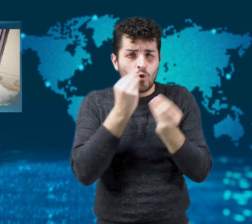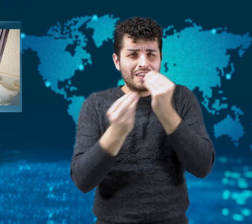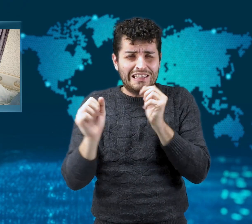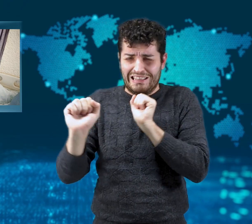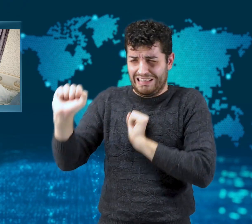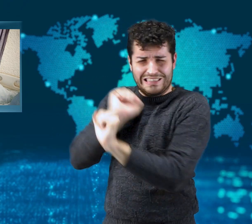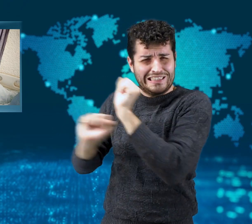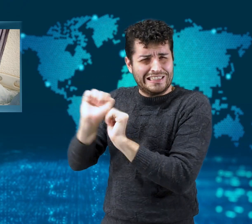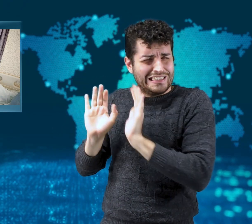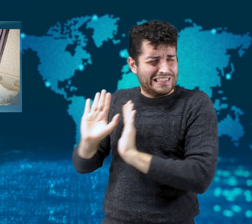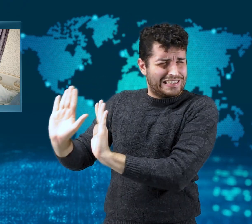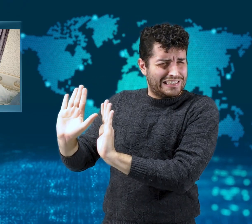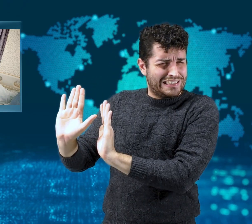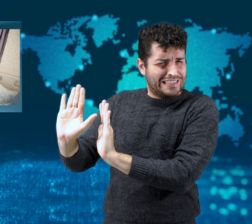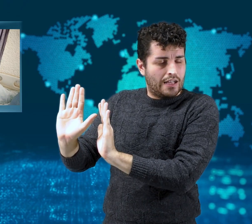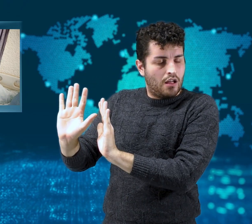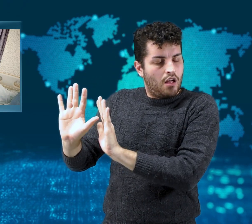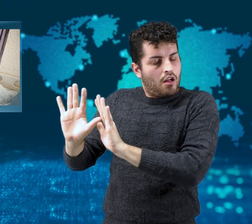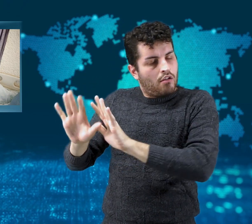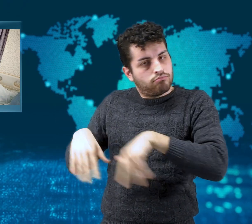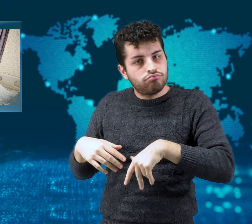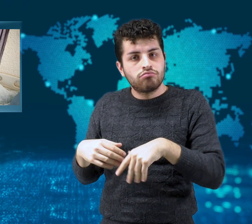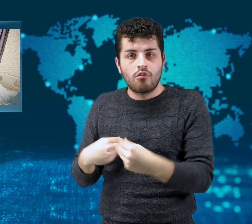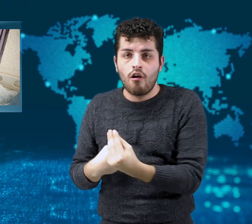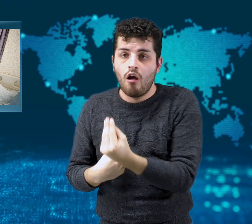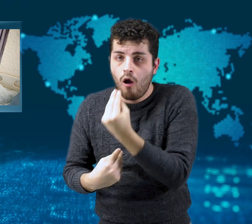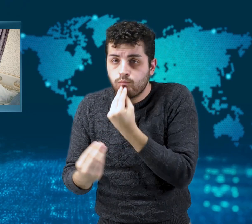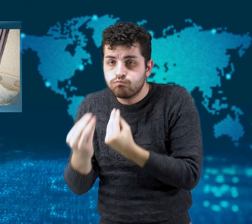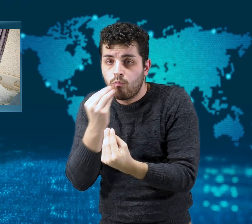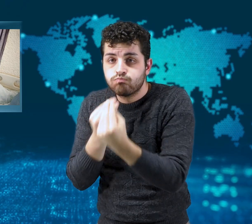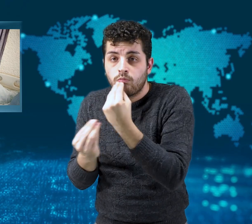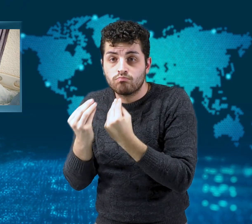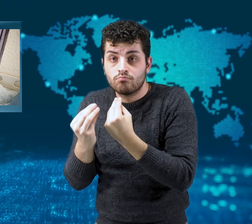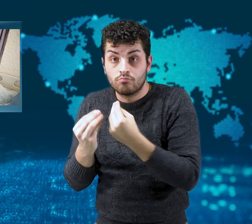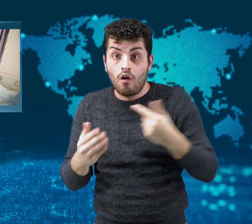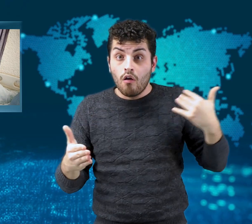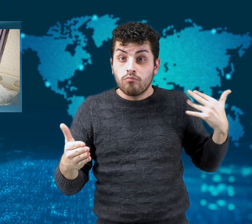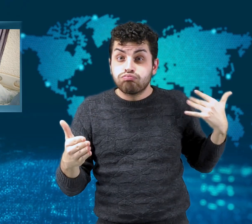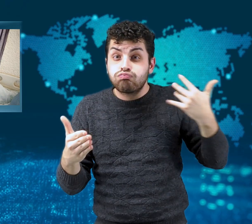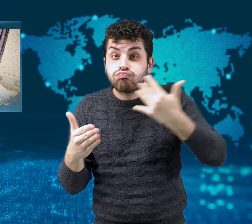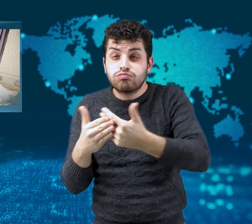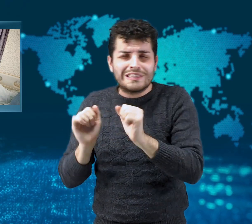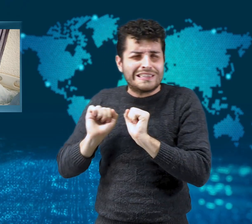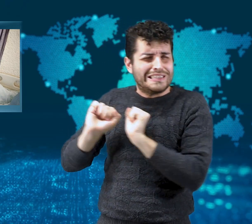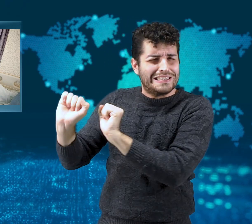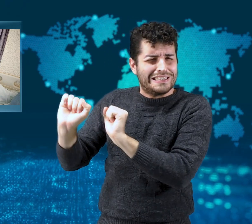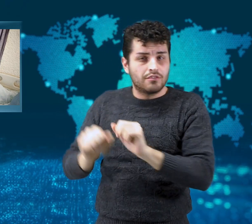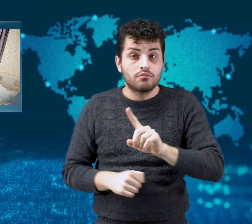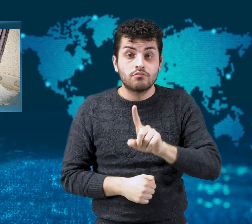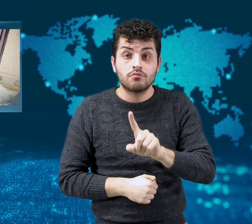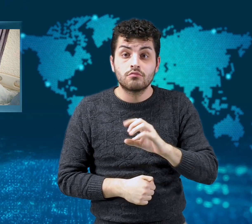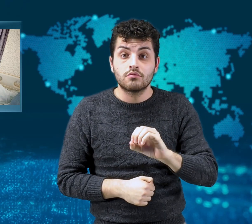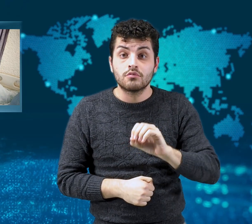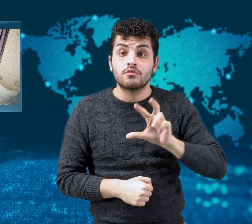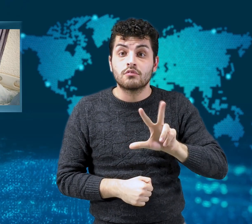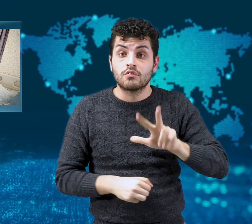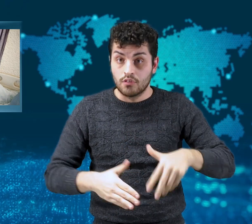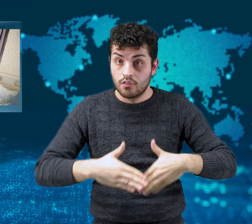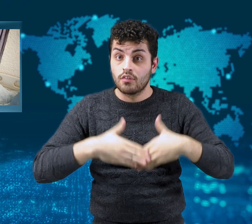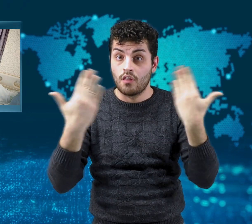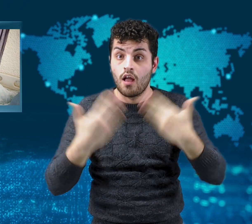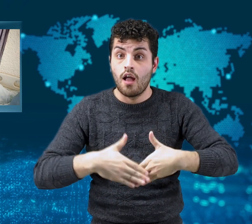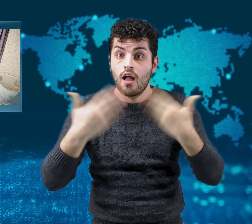He had refused to eat since he was arrested in July 2020.